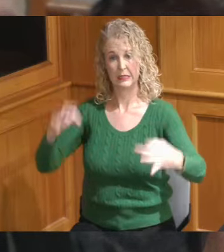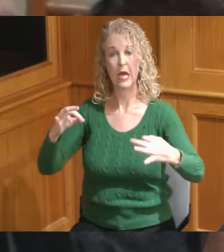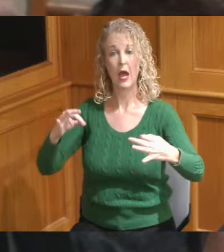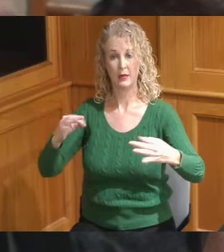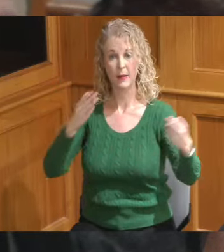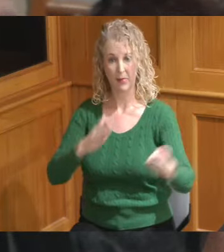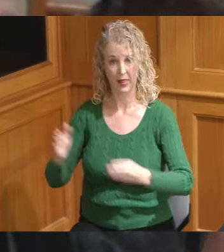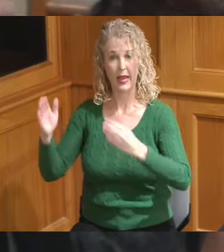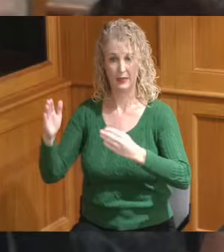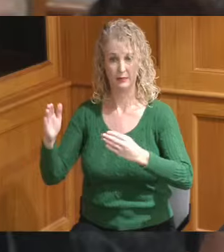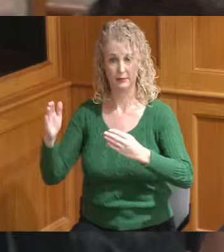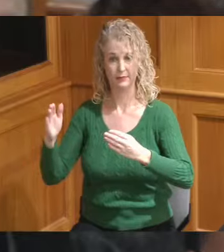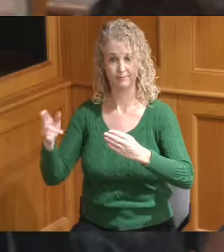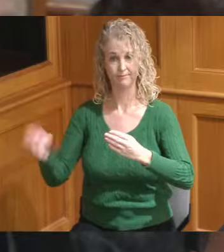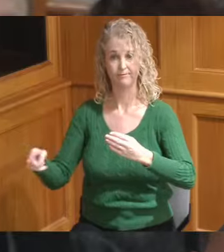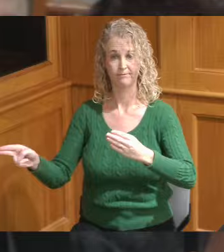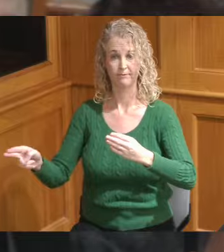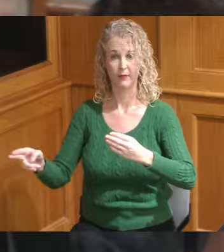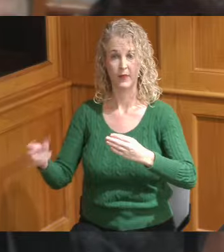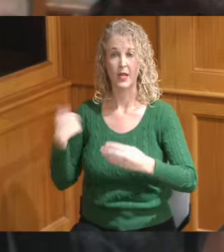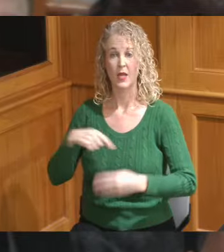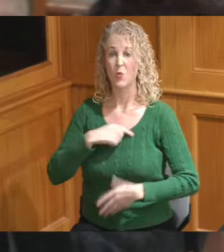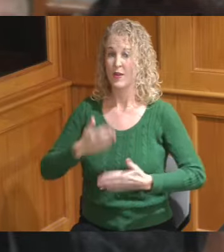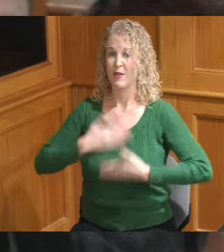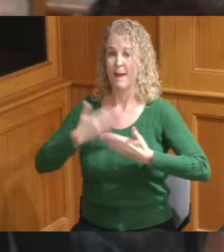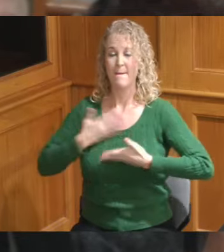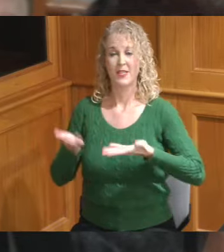standards for cyber security and we're glad to present that to you today. Okay,